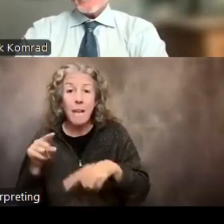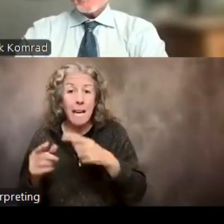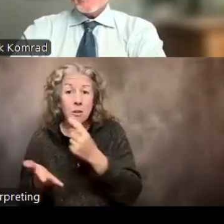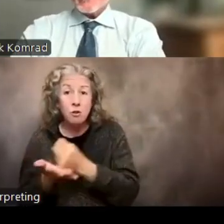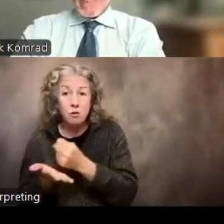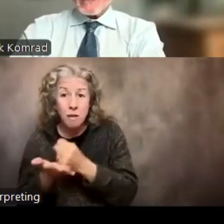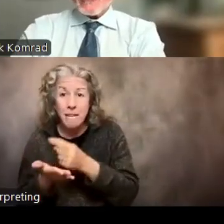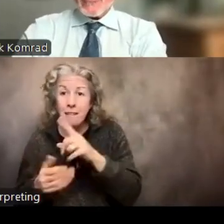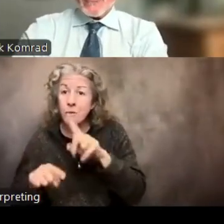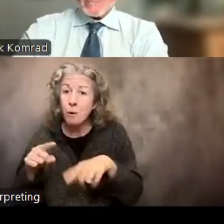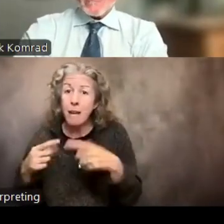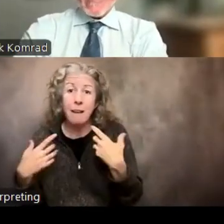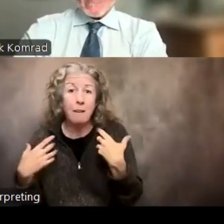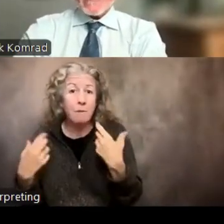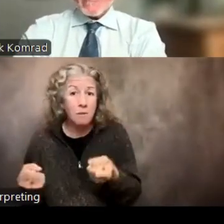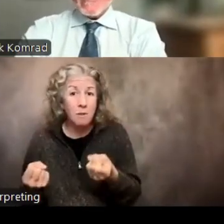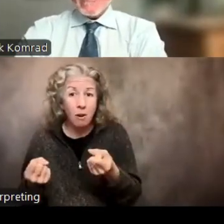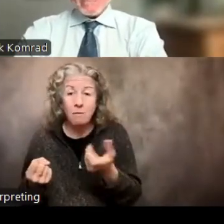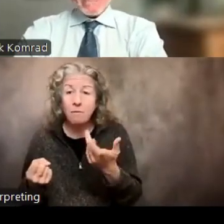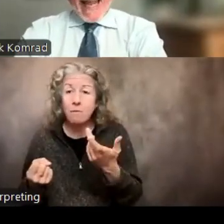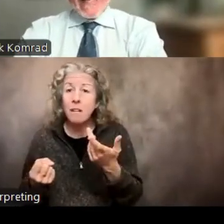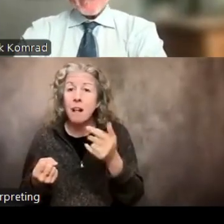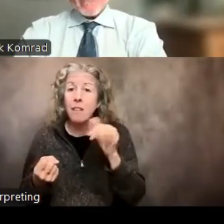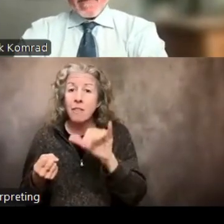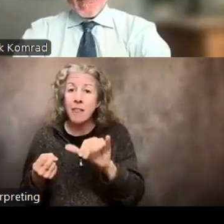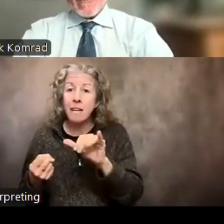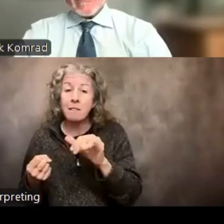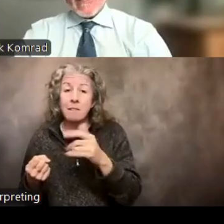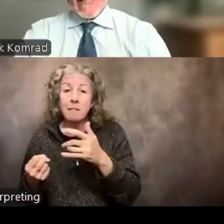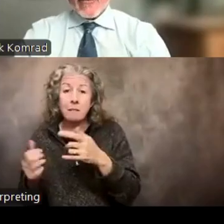this new track two in Canada, it can't apply to psychiatric